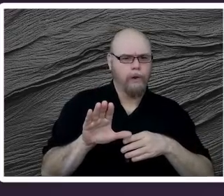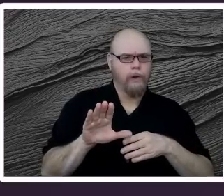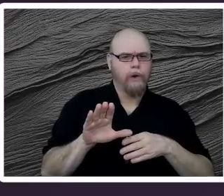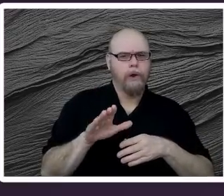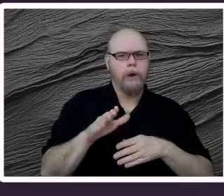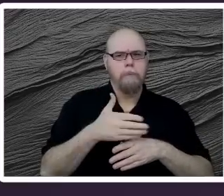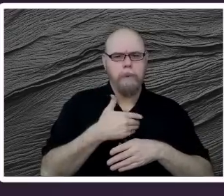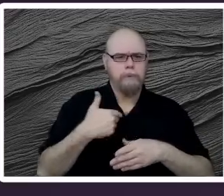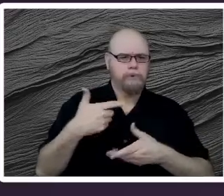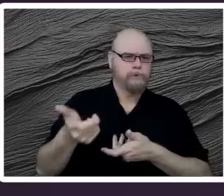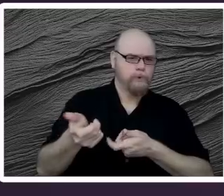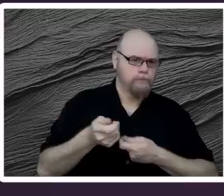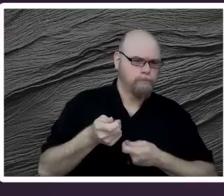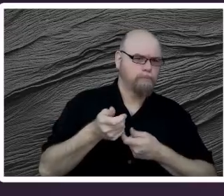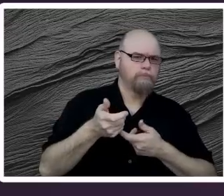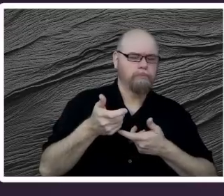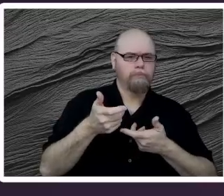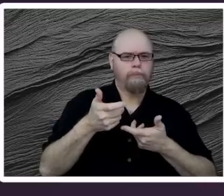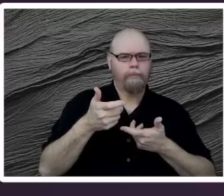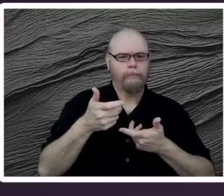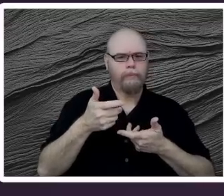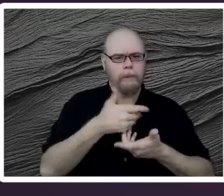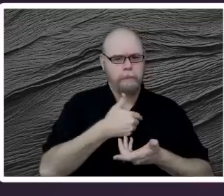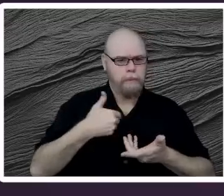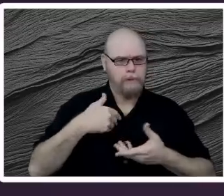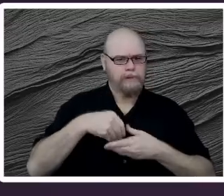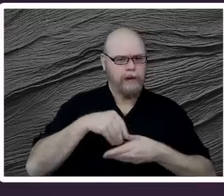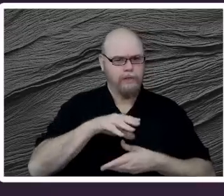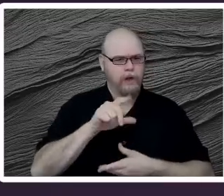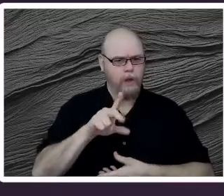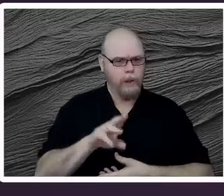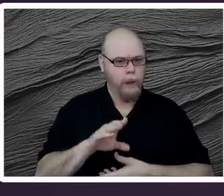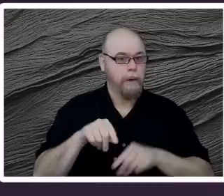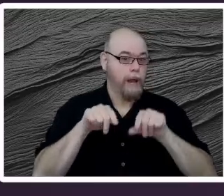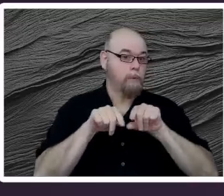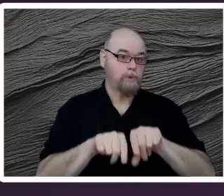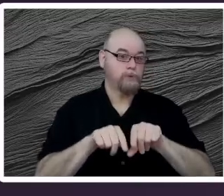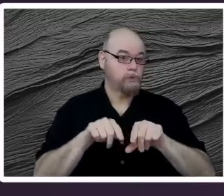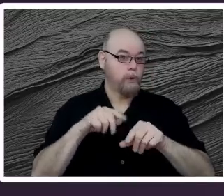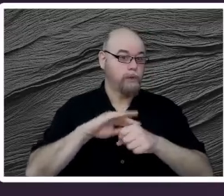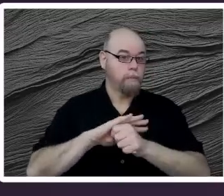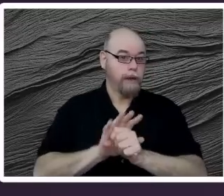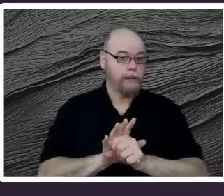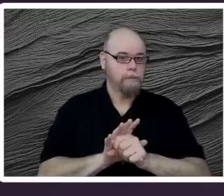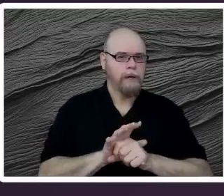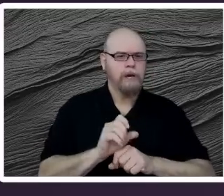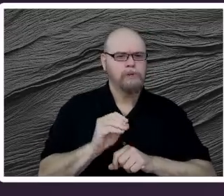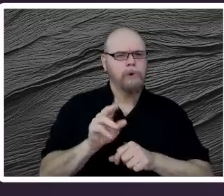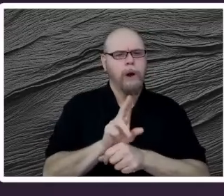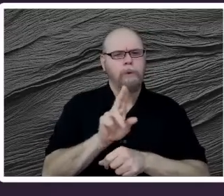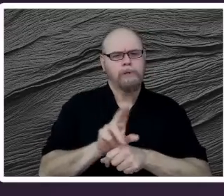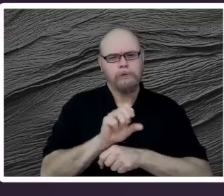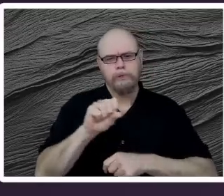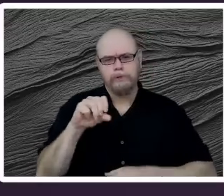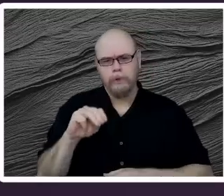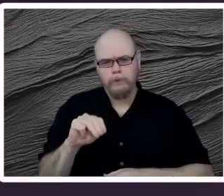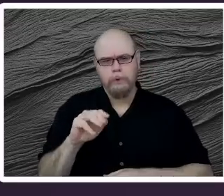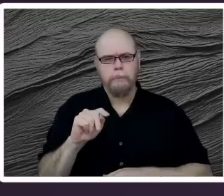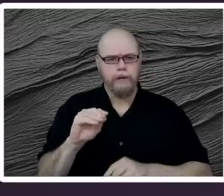And it was also during the pandemic. So, our use of social media and -- to get it out and just the